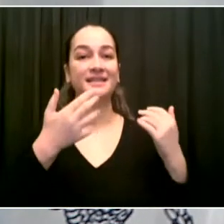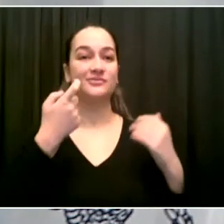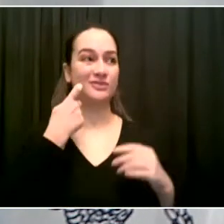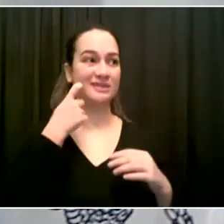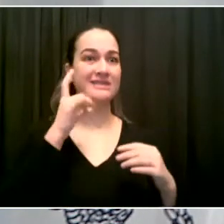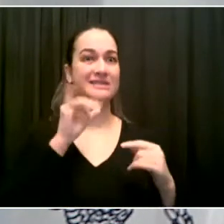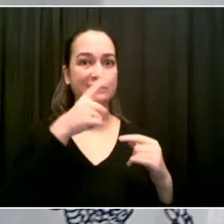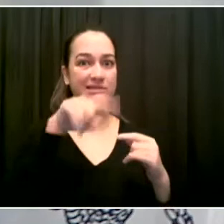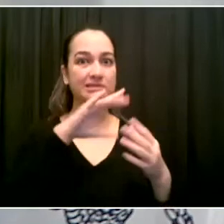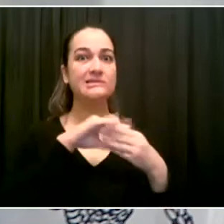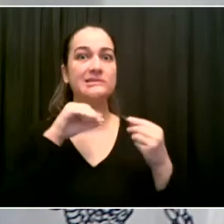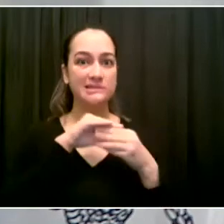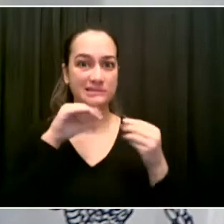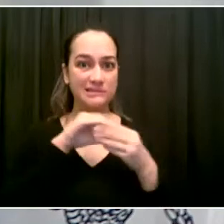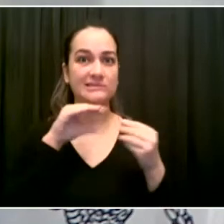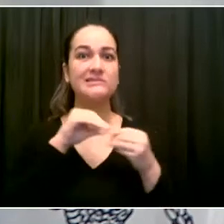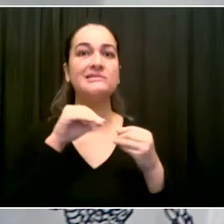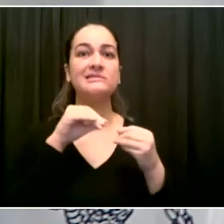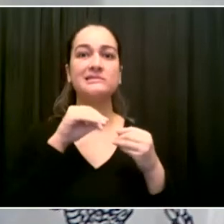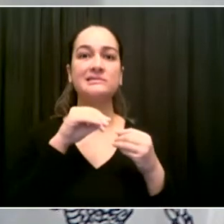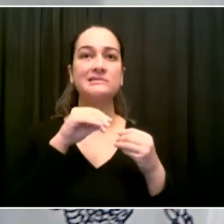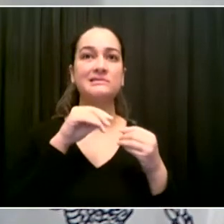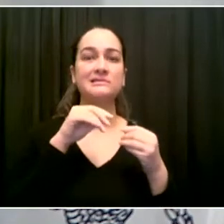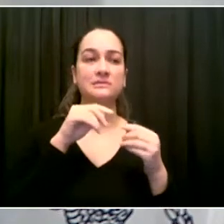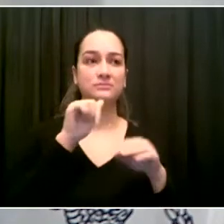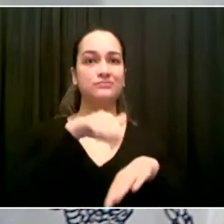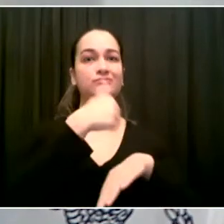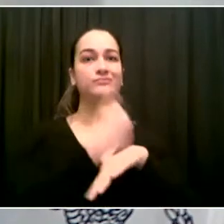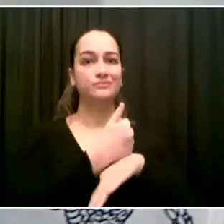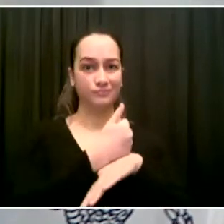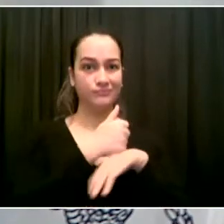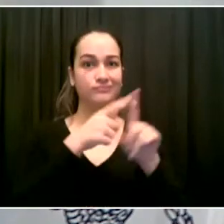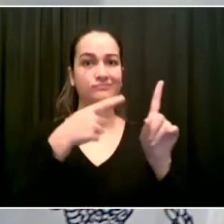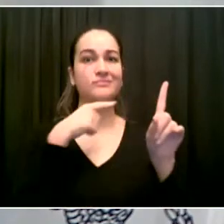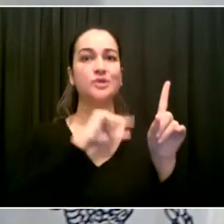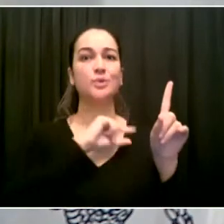THE ANNOUNCEMENT YOU JUST MADE. I NOTICED STATEN